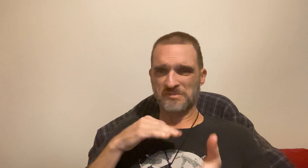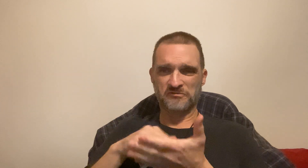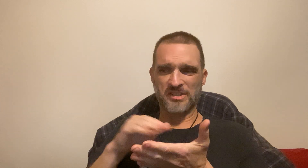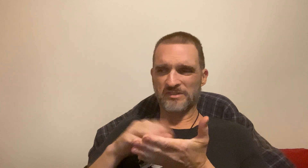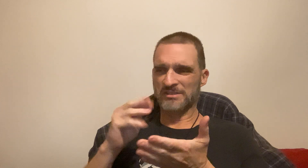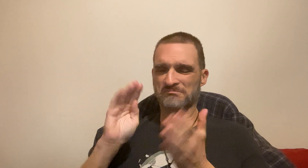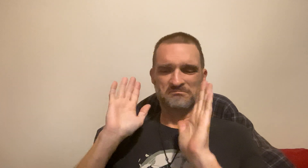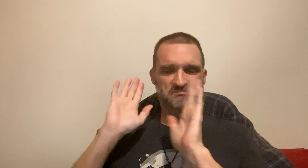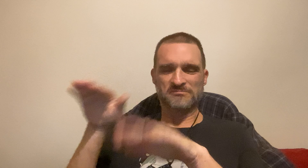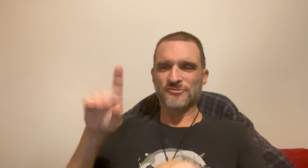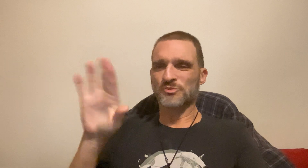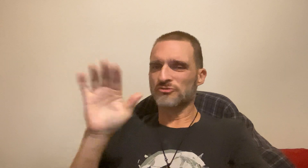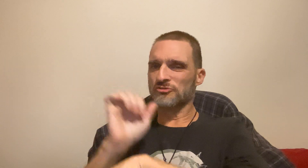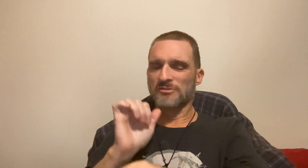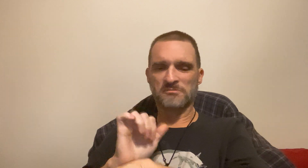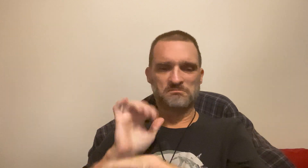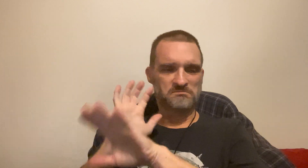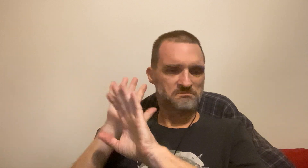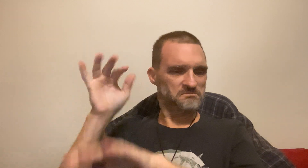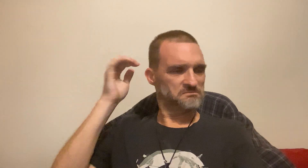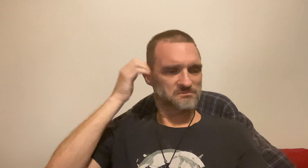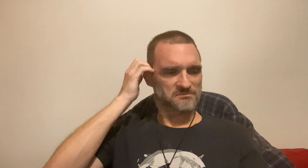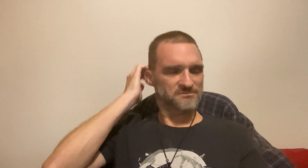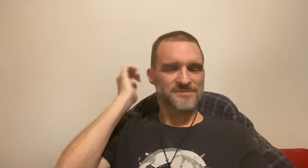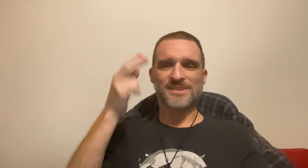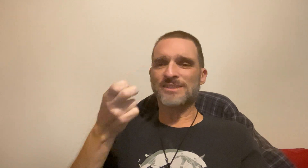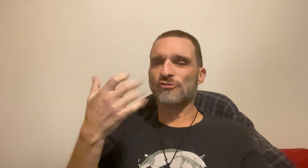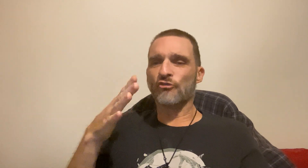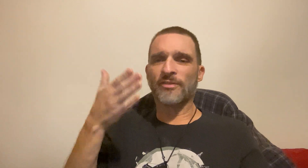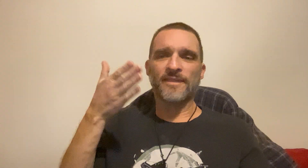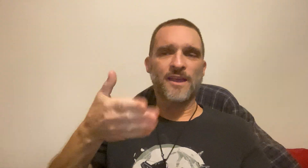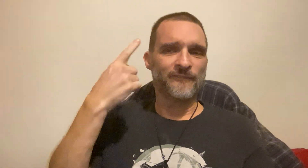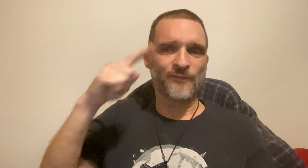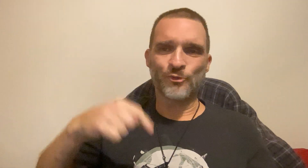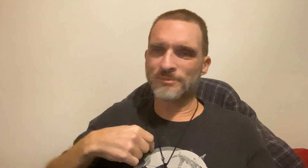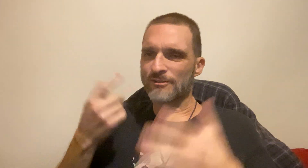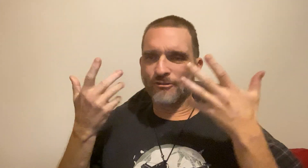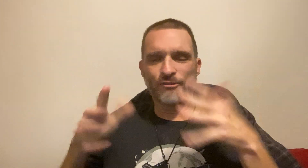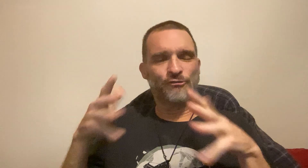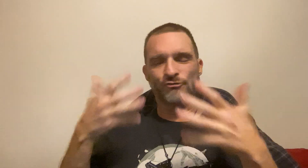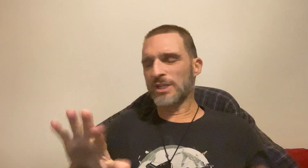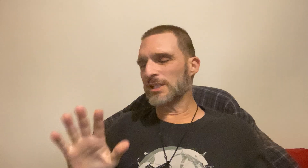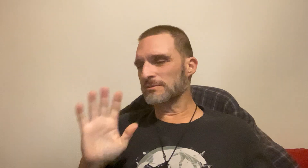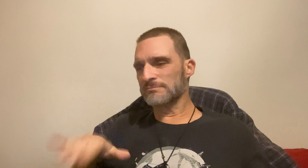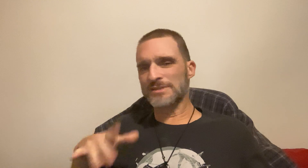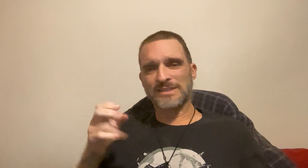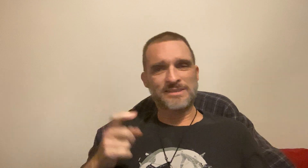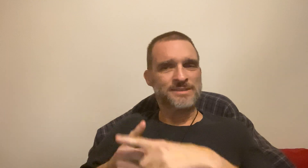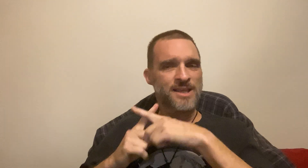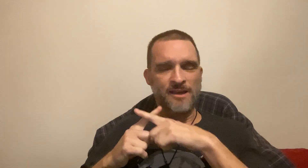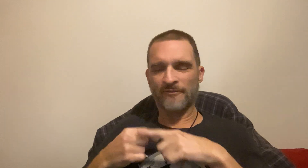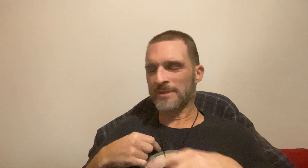Am I mad at him? No. I forgive him. He's just doing his job. He's already there for me already.